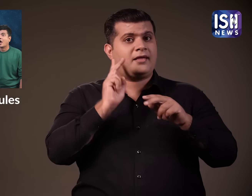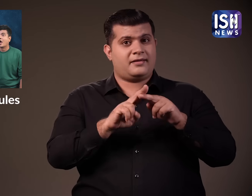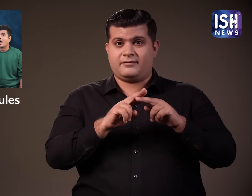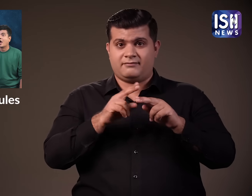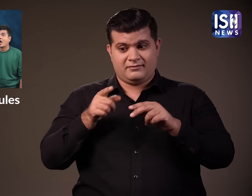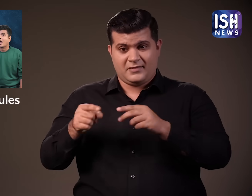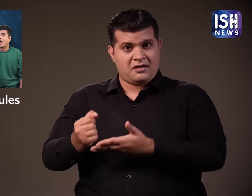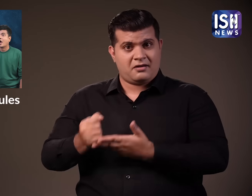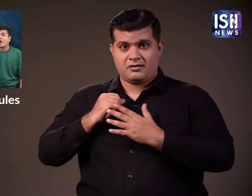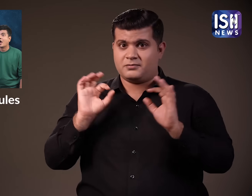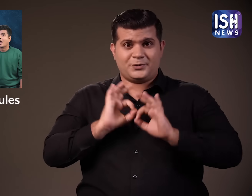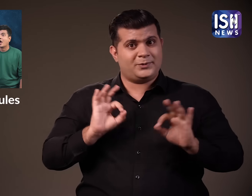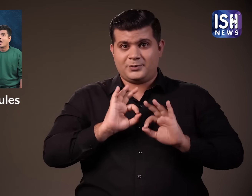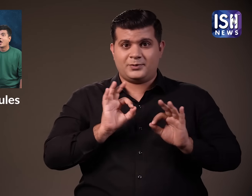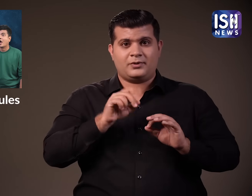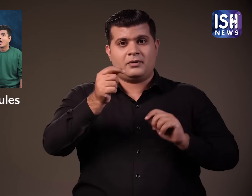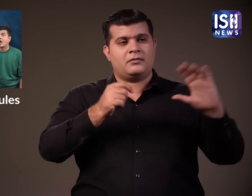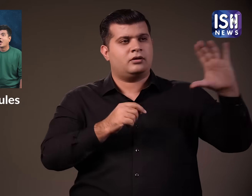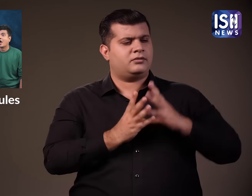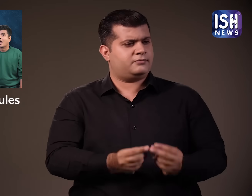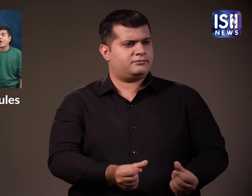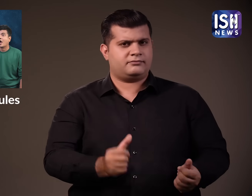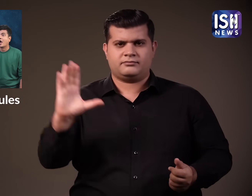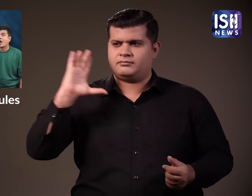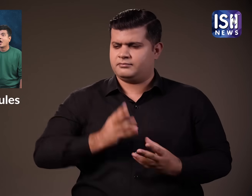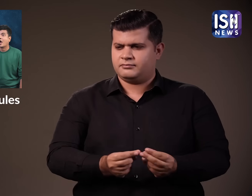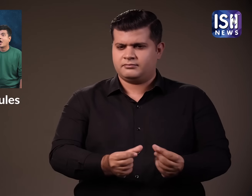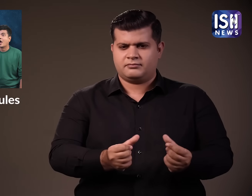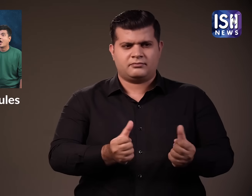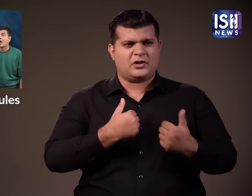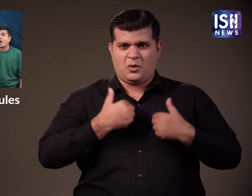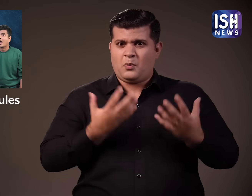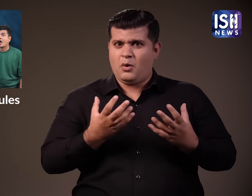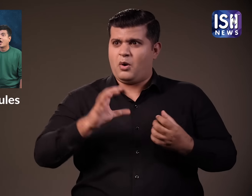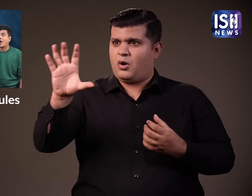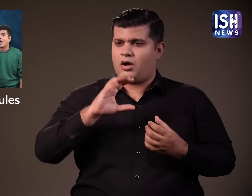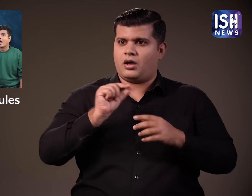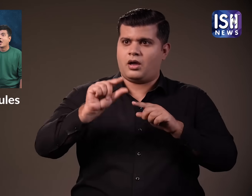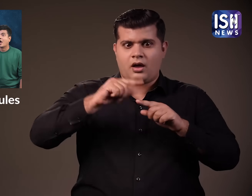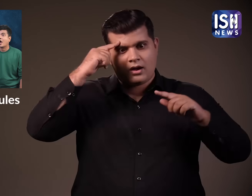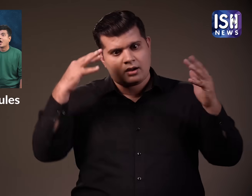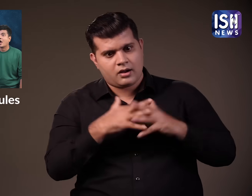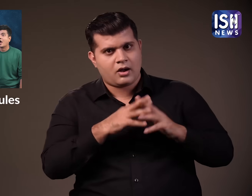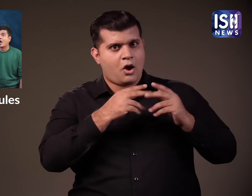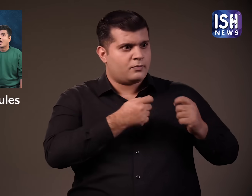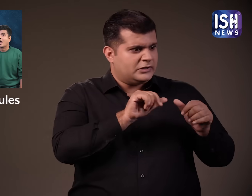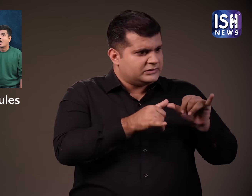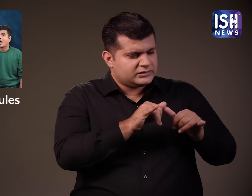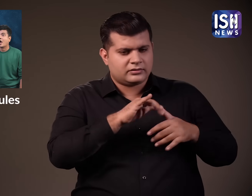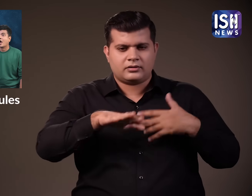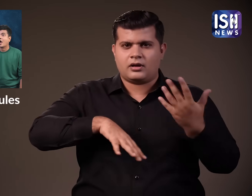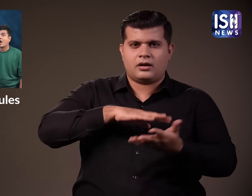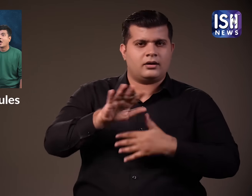If not, you risk spending your entire salary, taking loans, paying EMI and facing financial hardships.